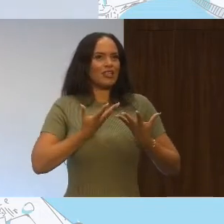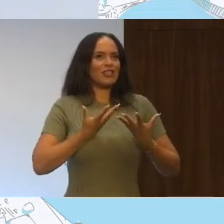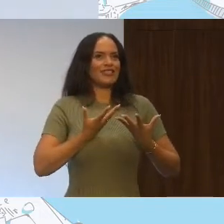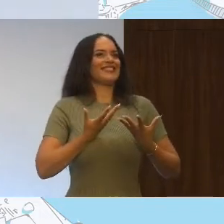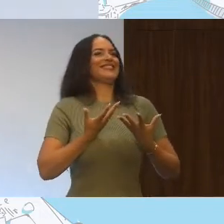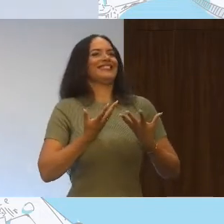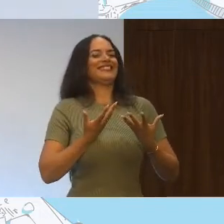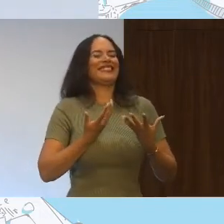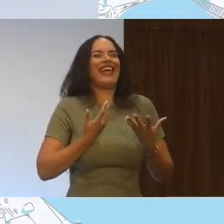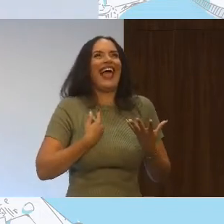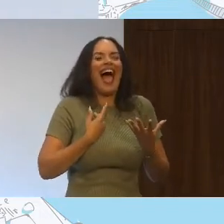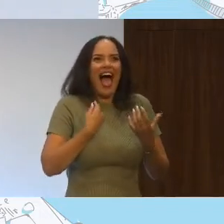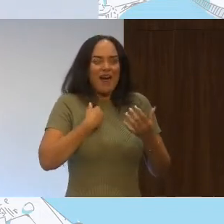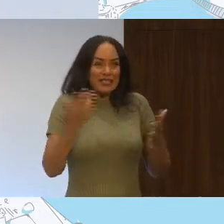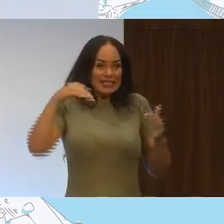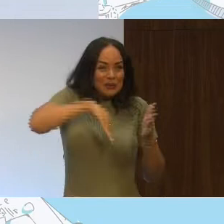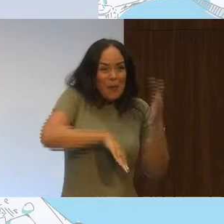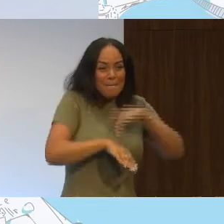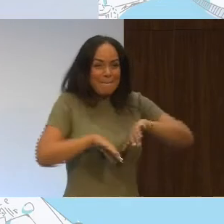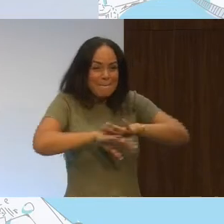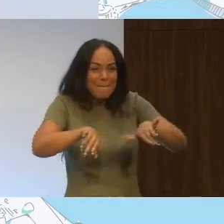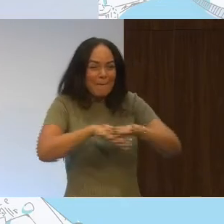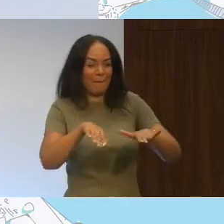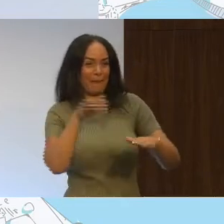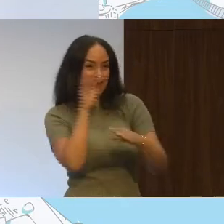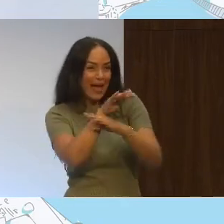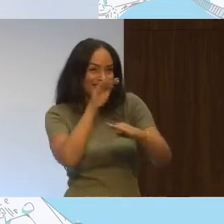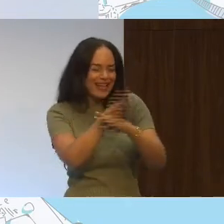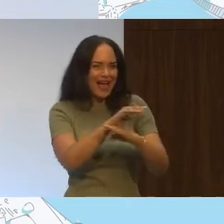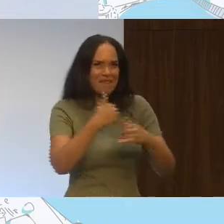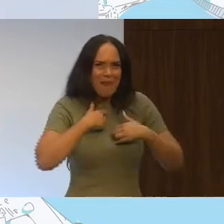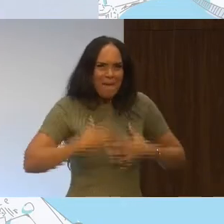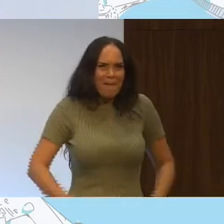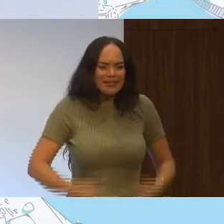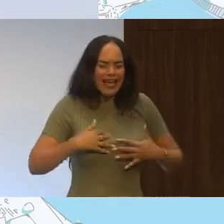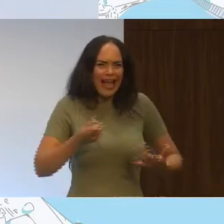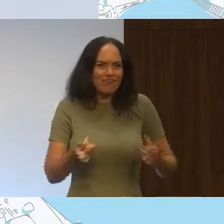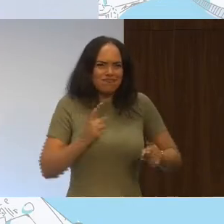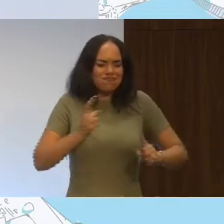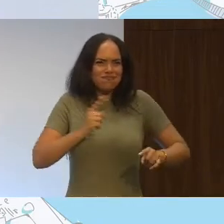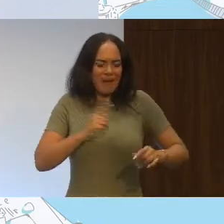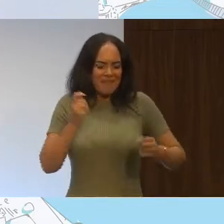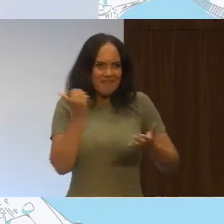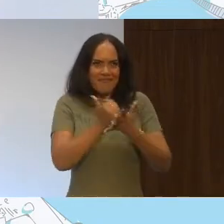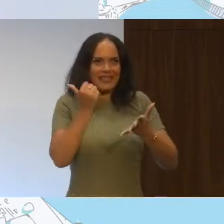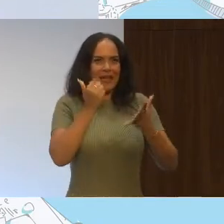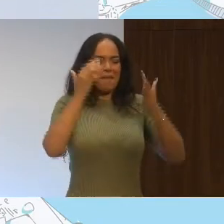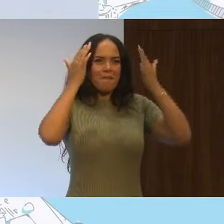Can't believe I'm saying that my body is doing something amazing and my mind is overcoming a huge challenge.